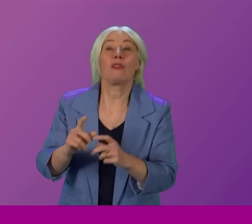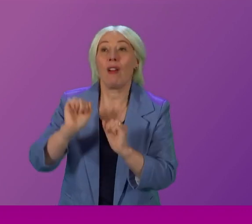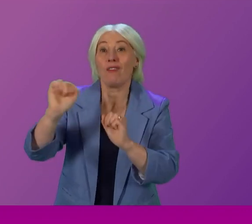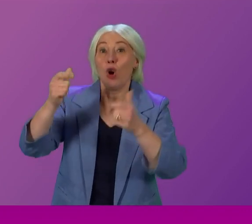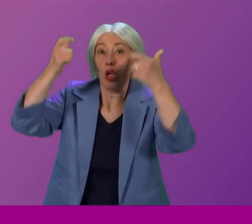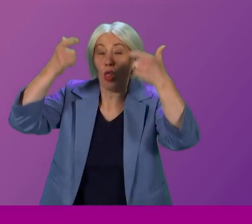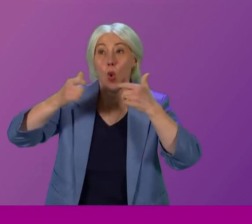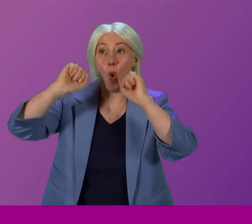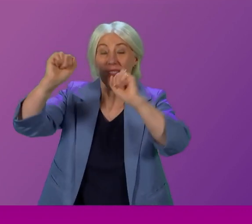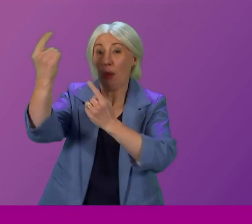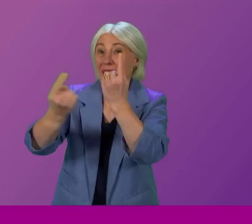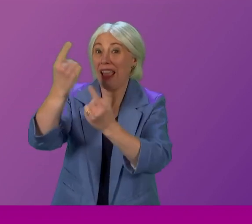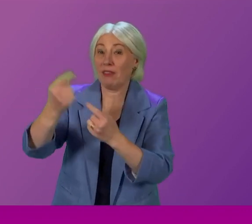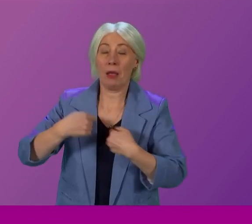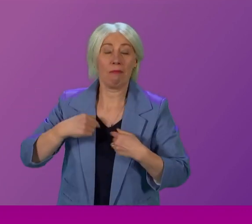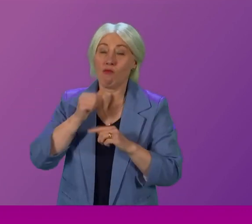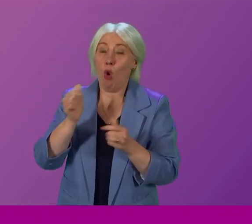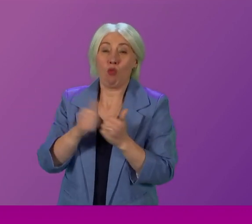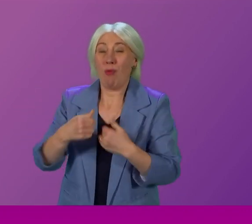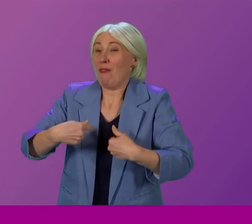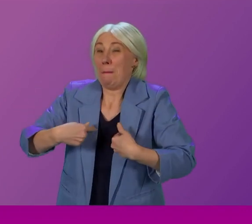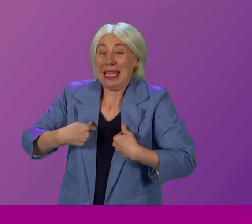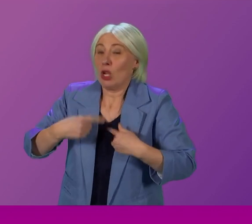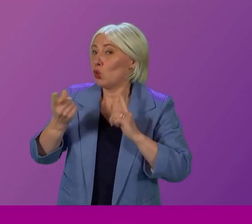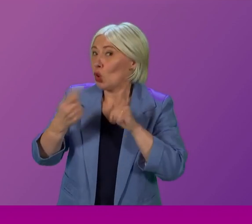and it would be deeply inappropriate for me or anybody else to comment on that.